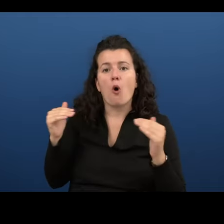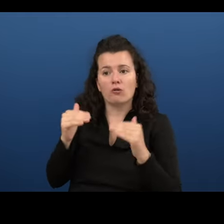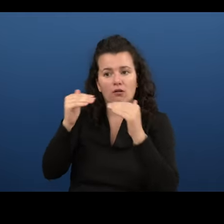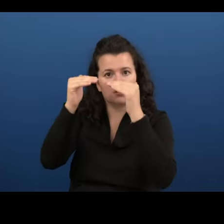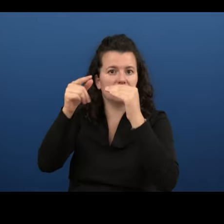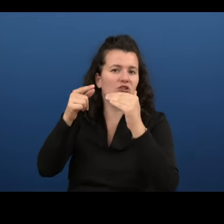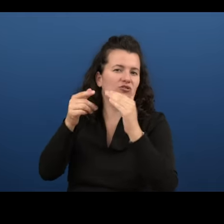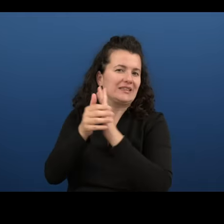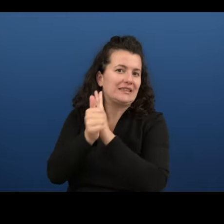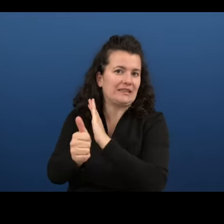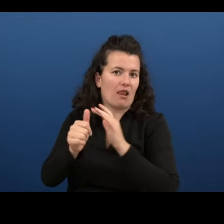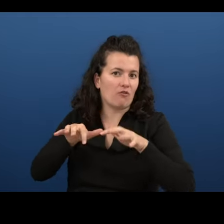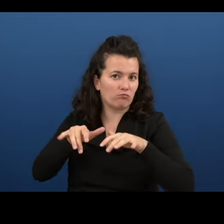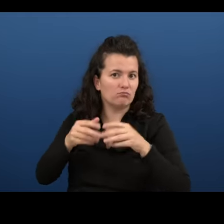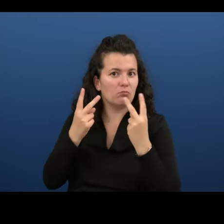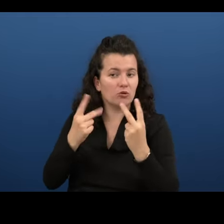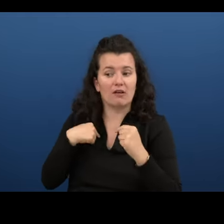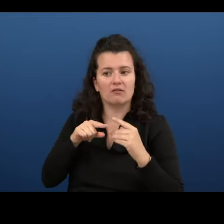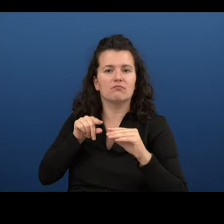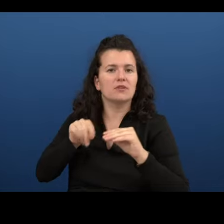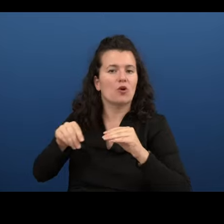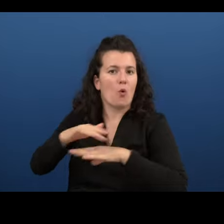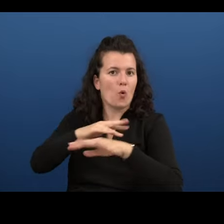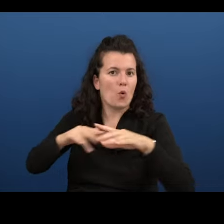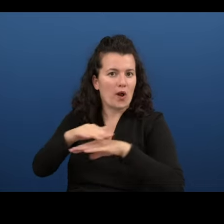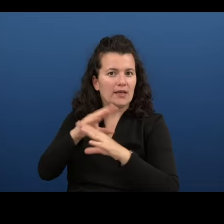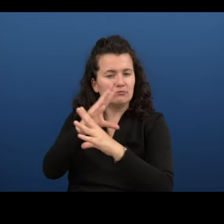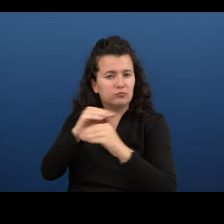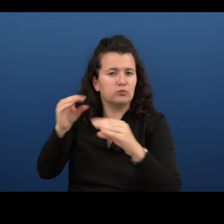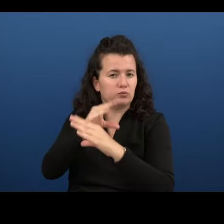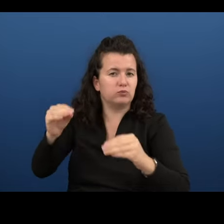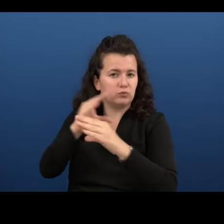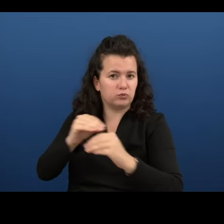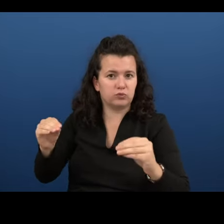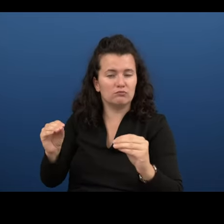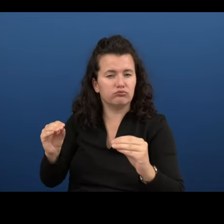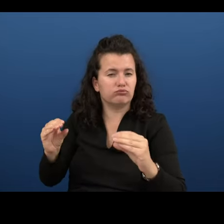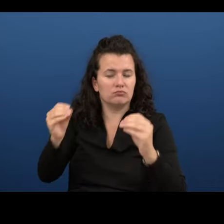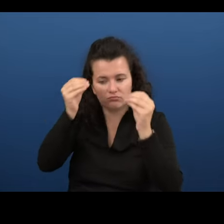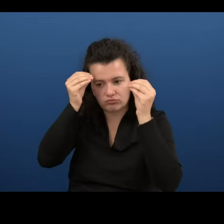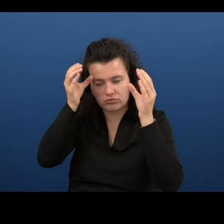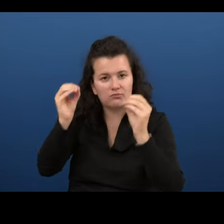14:27:36 Accessibility work to support that to make sure that the the actual platform